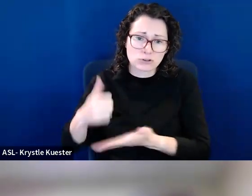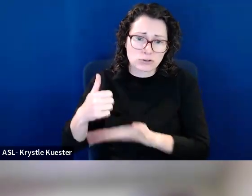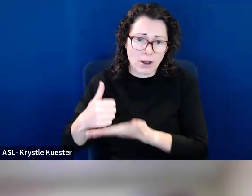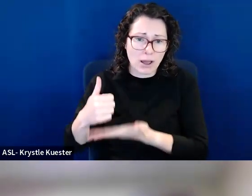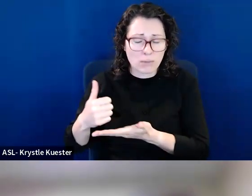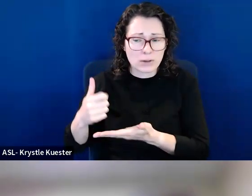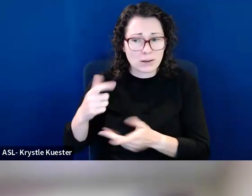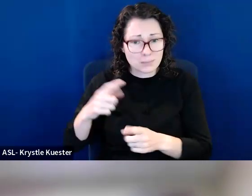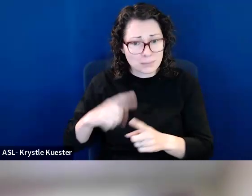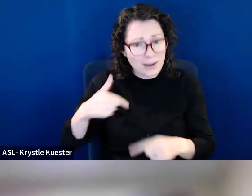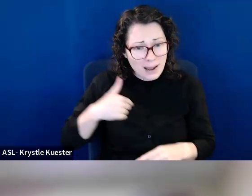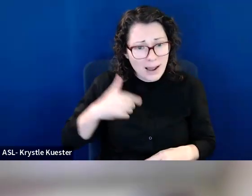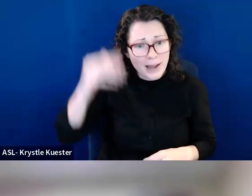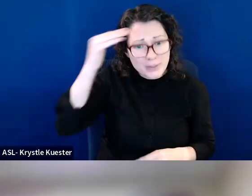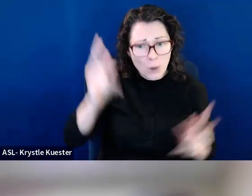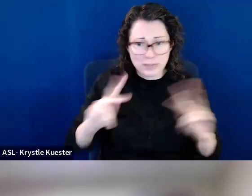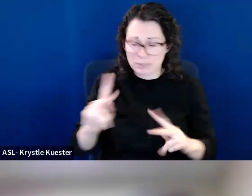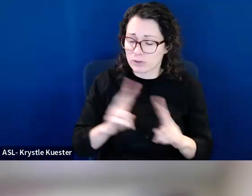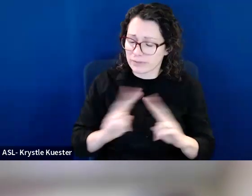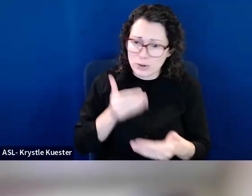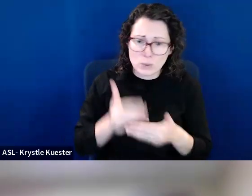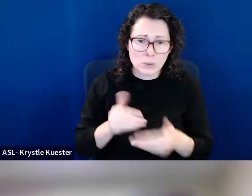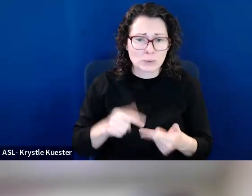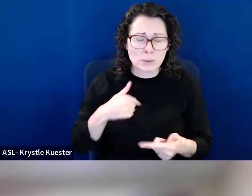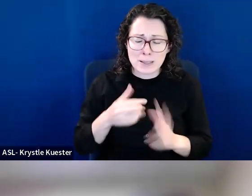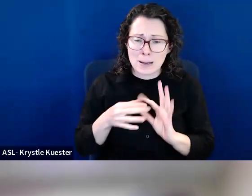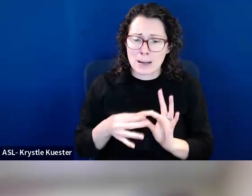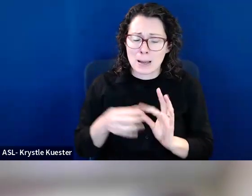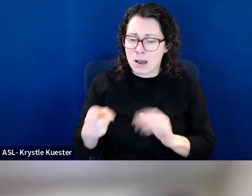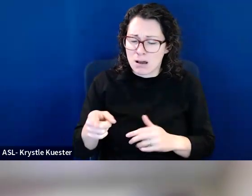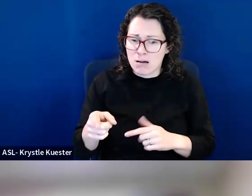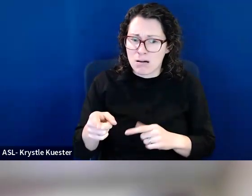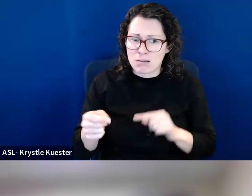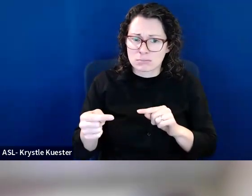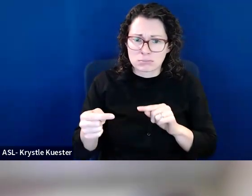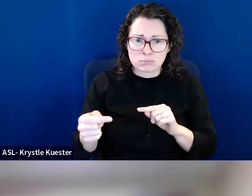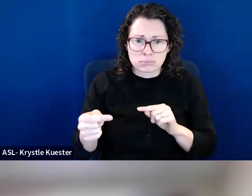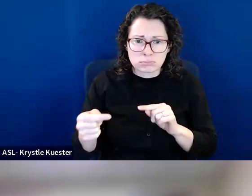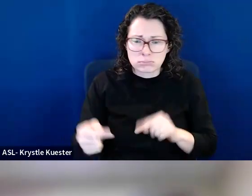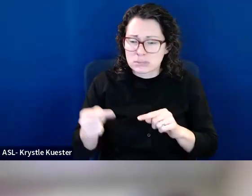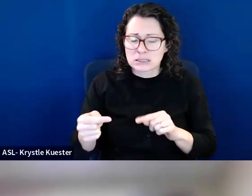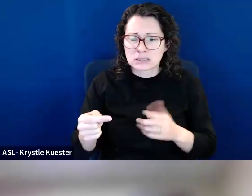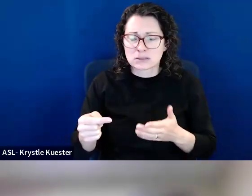know people very close to me that have scrumpted, cut dogs in half,